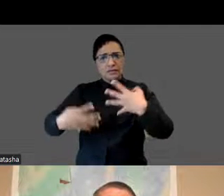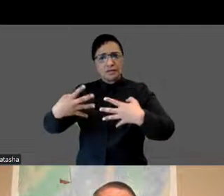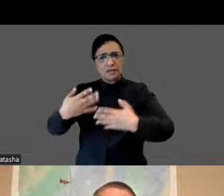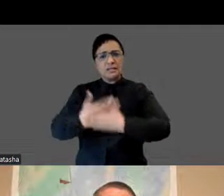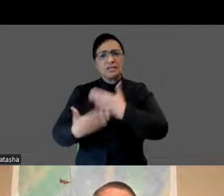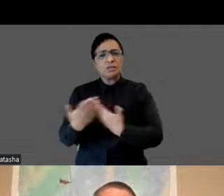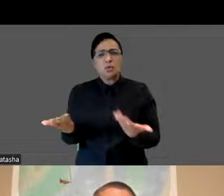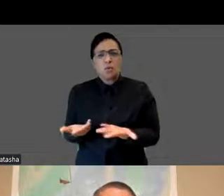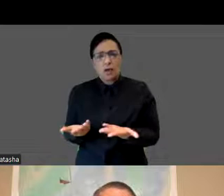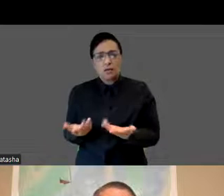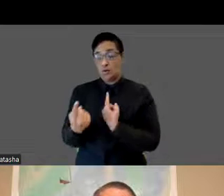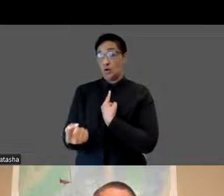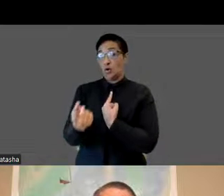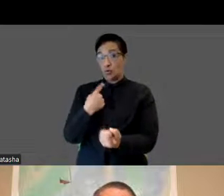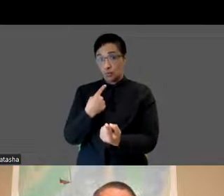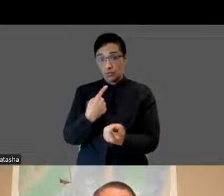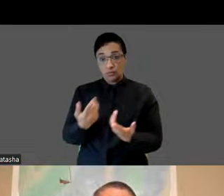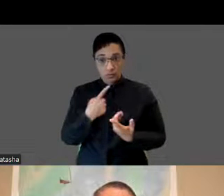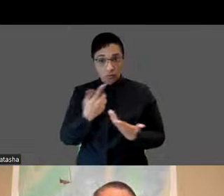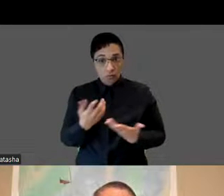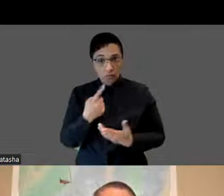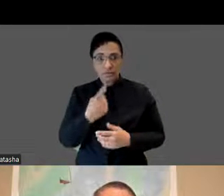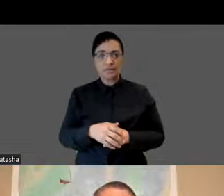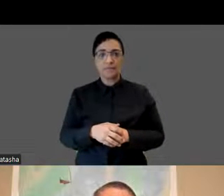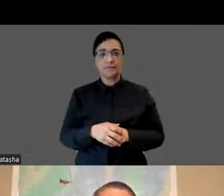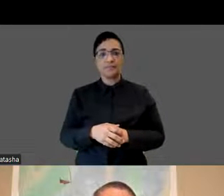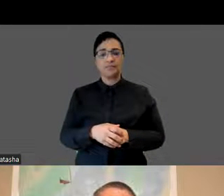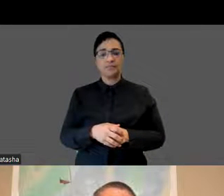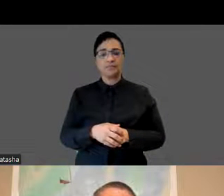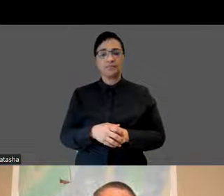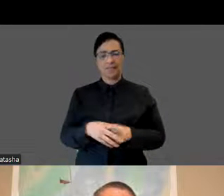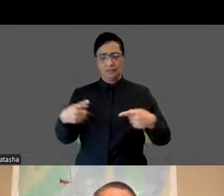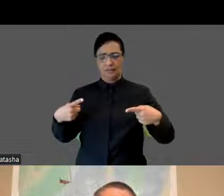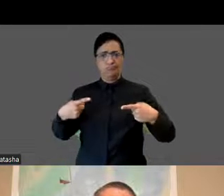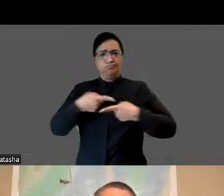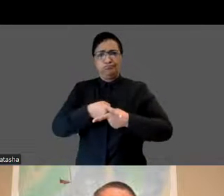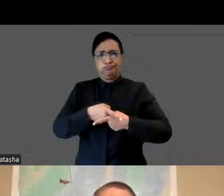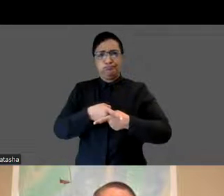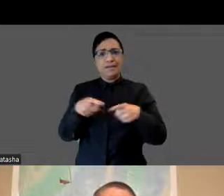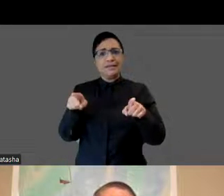the responses we got a lot of contradictory responses on what type of disability data